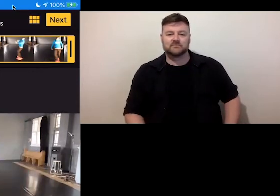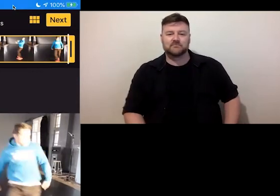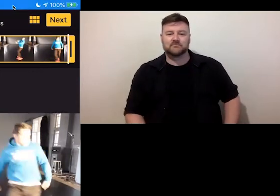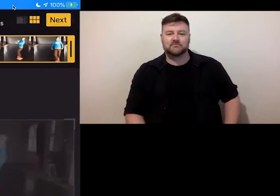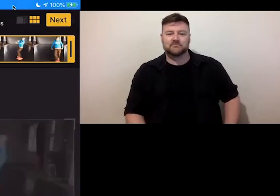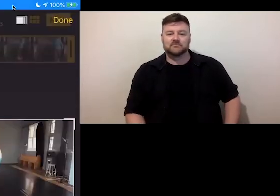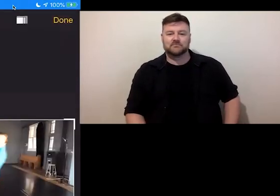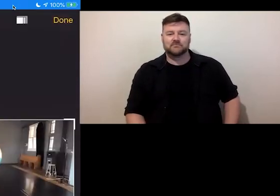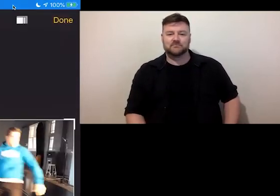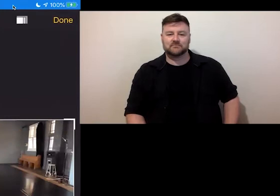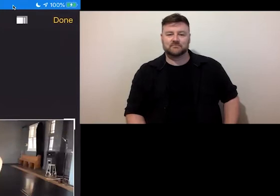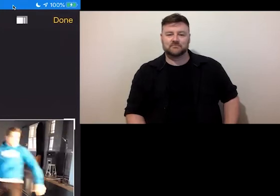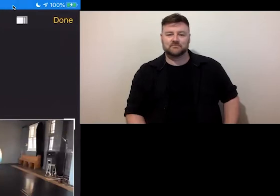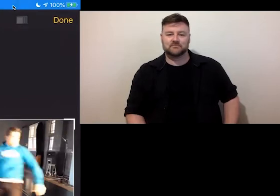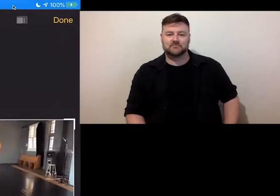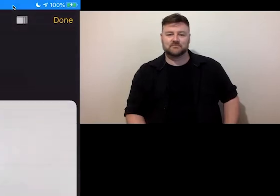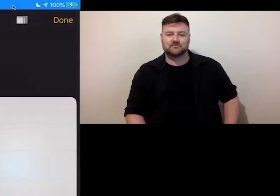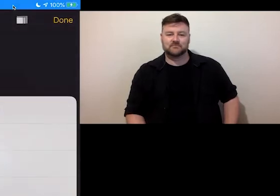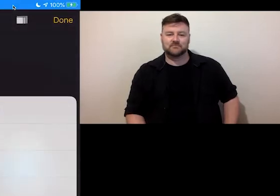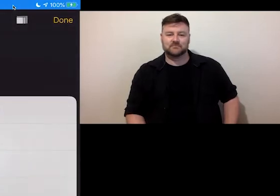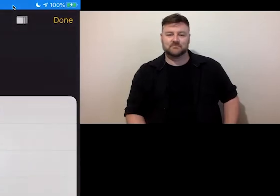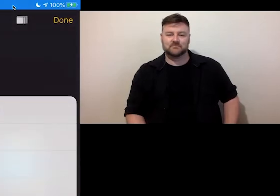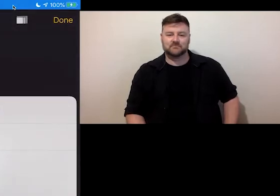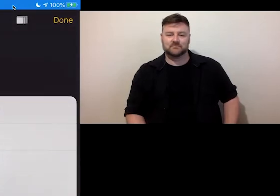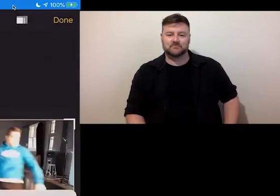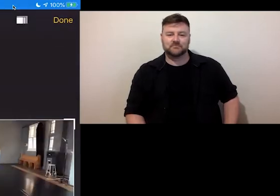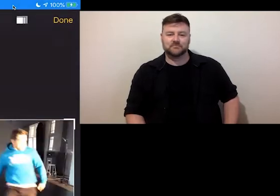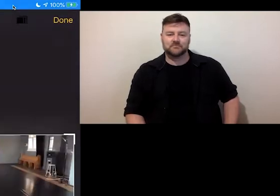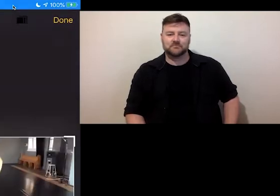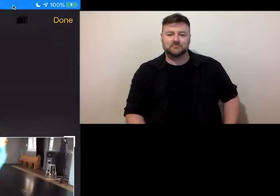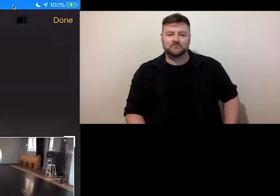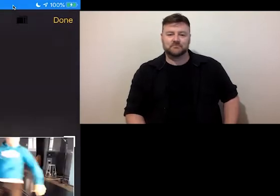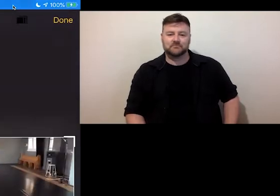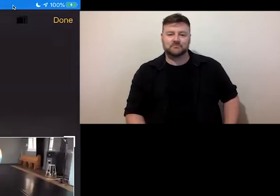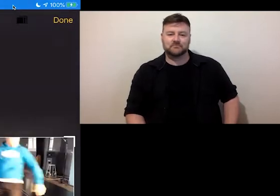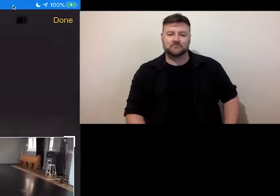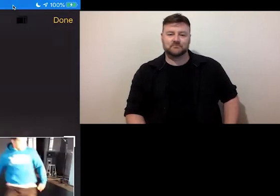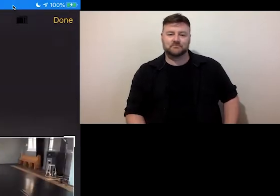and then I would still crop it in some kind of 16:9 to see if I can